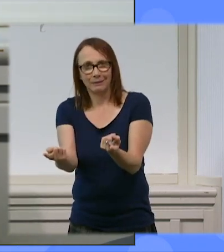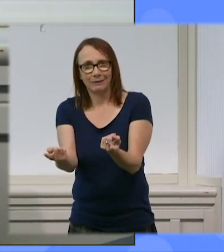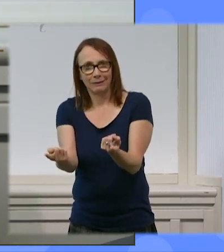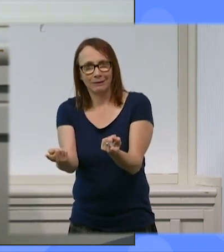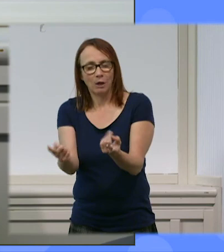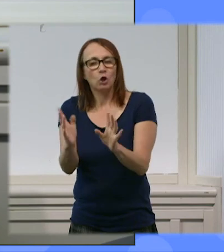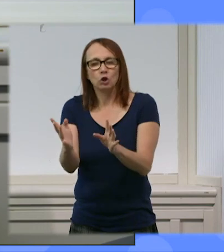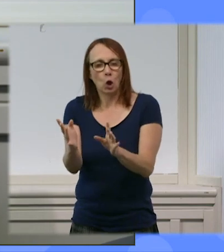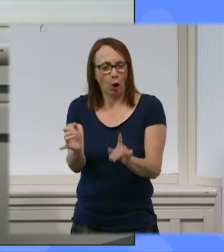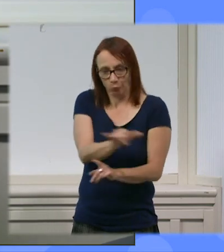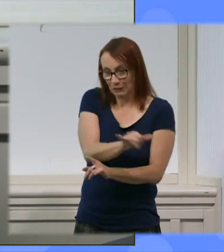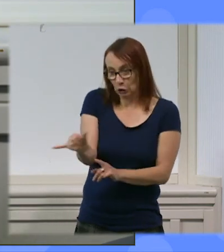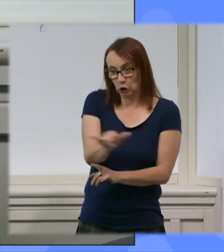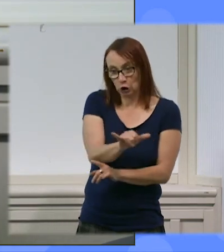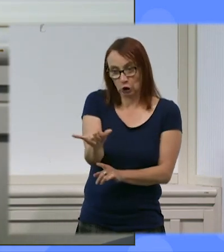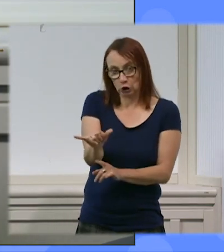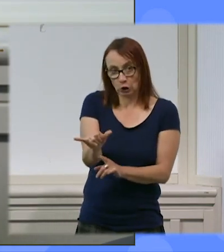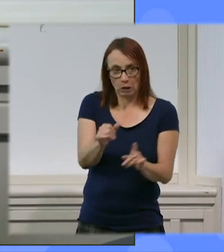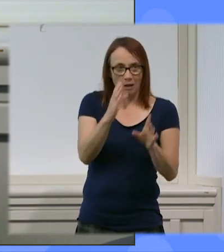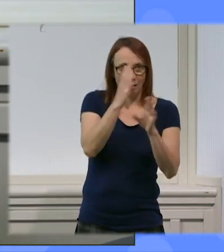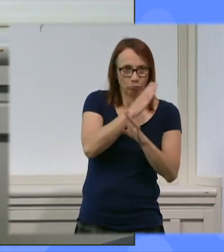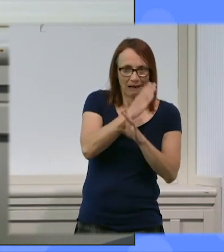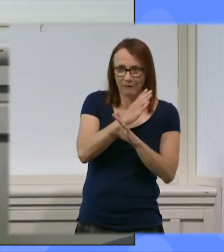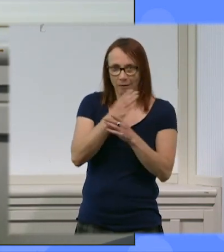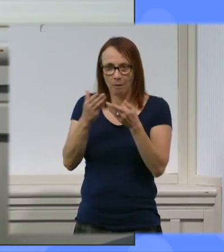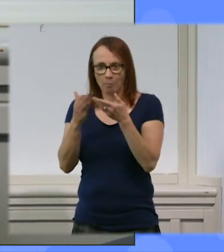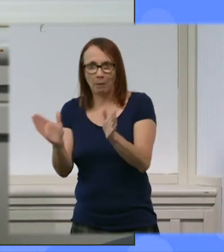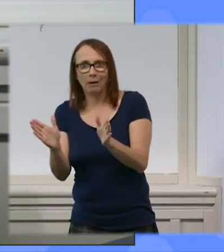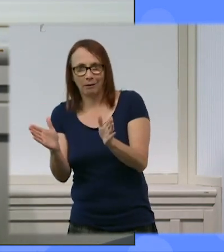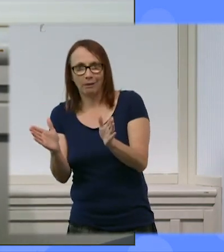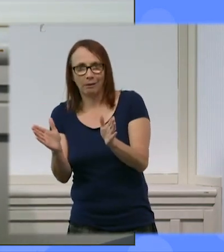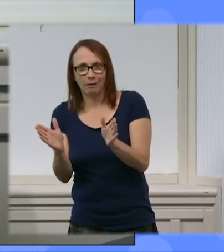to me it might be nationalization government-owned maybe it's cities or